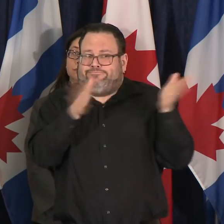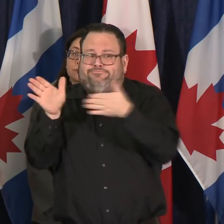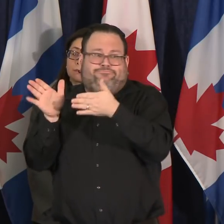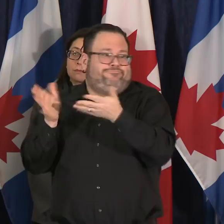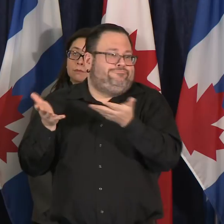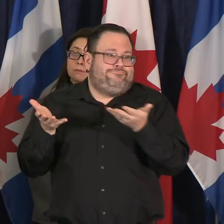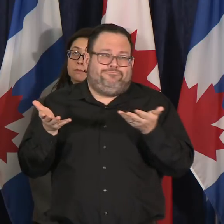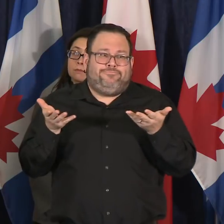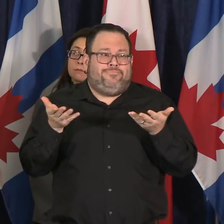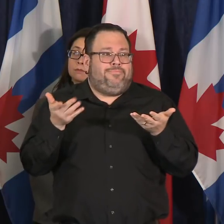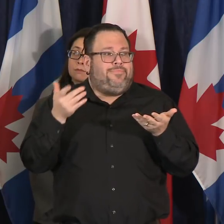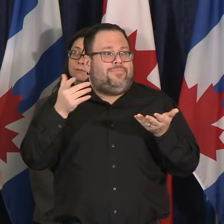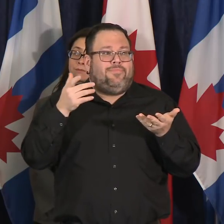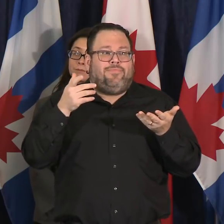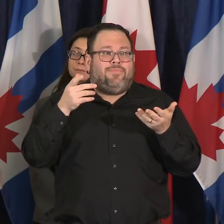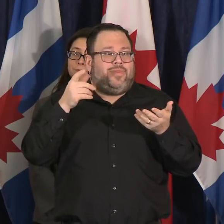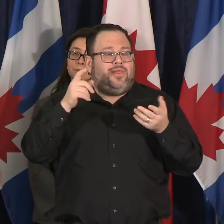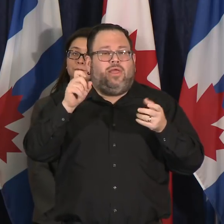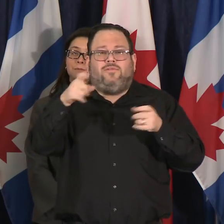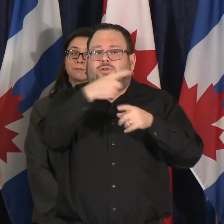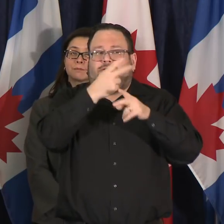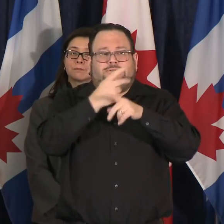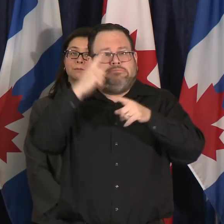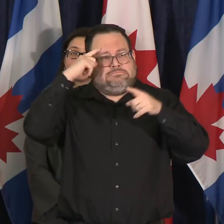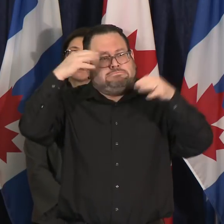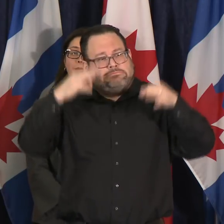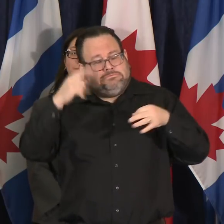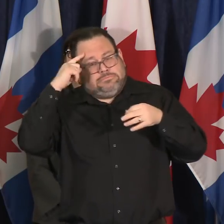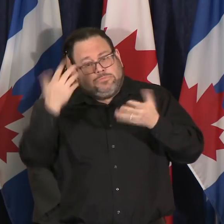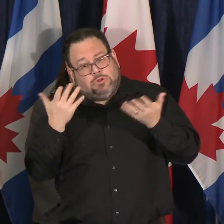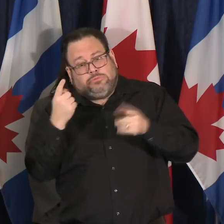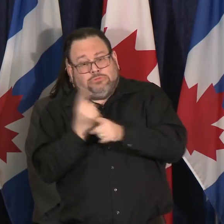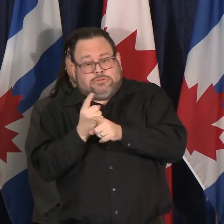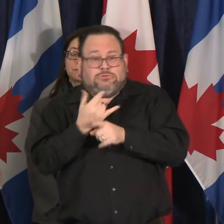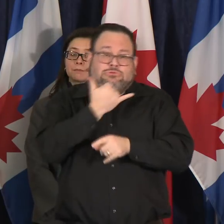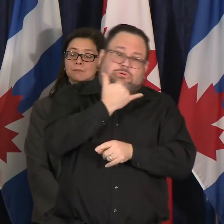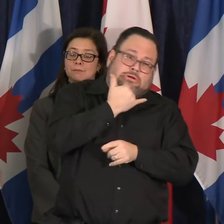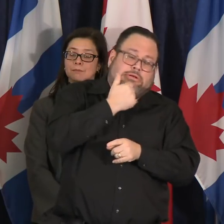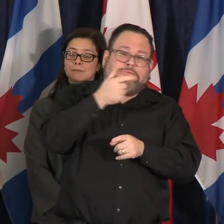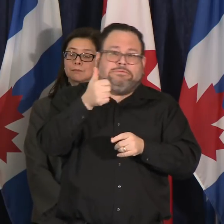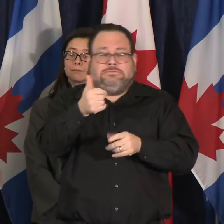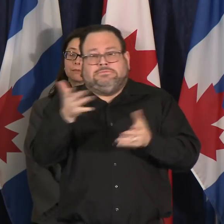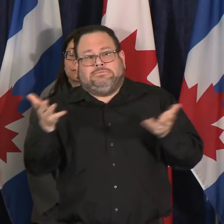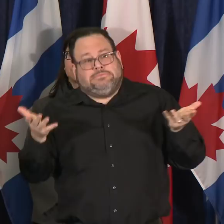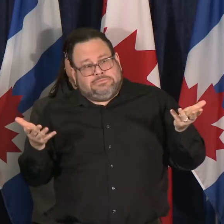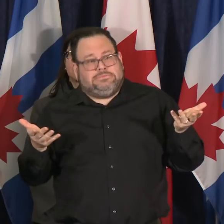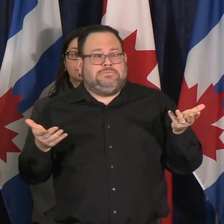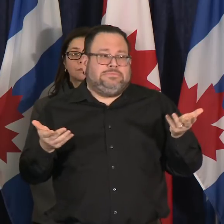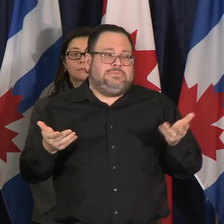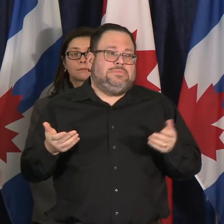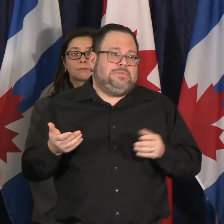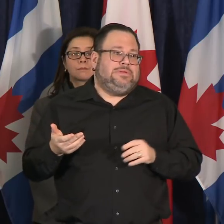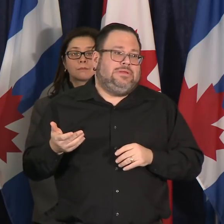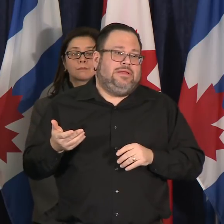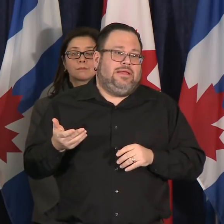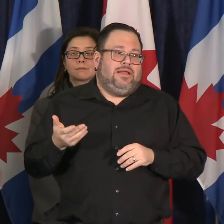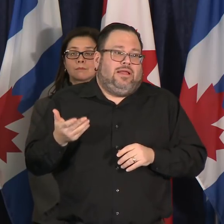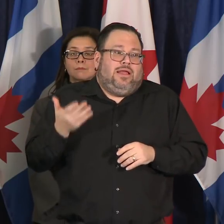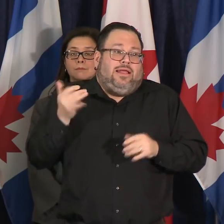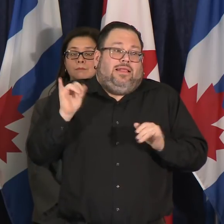is what I'm paid to do and so in those circumstances you know I'll get the best advice I can from the people I'm working with and we'll make an appropriate